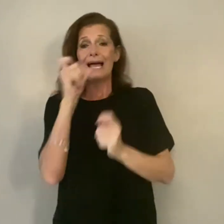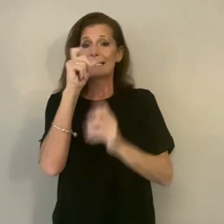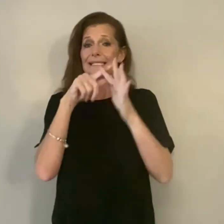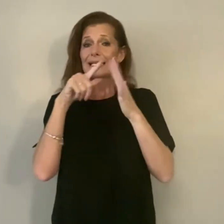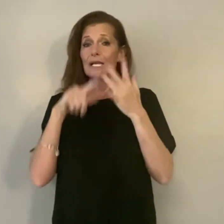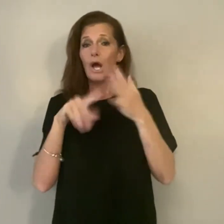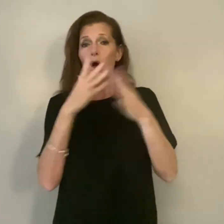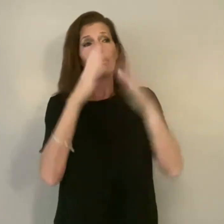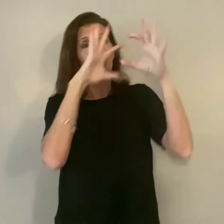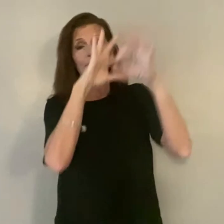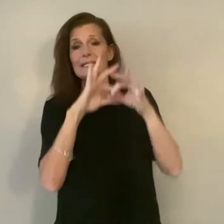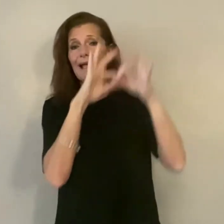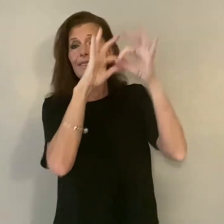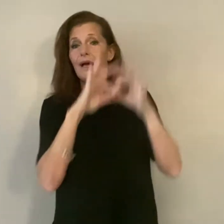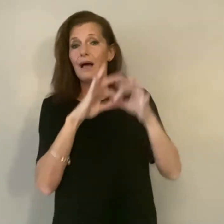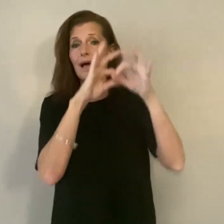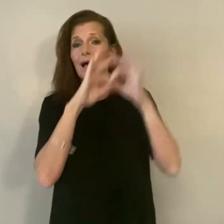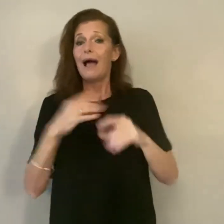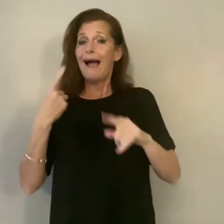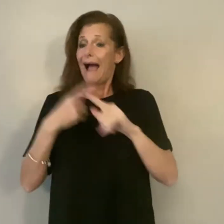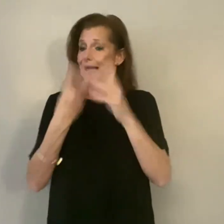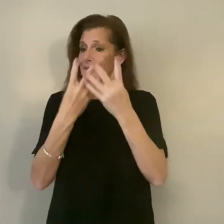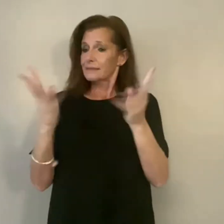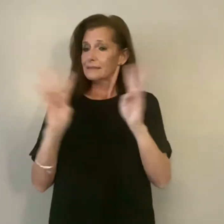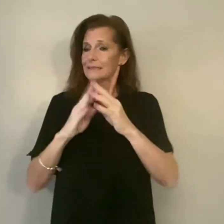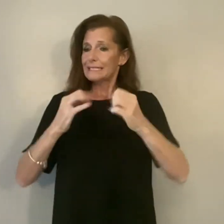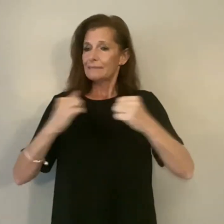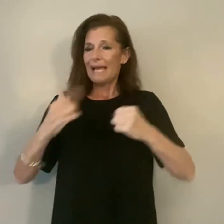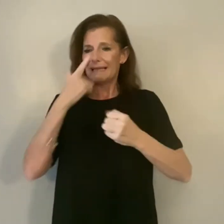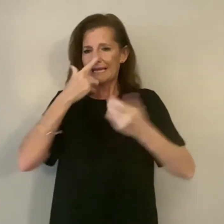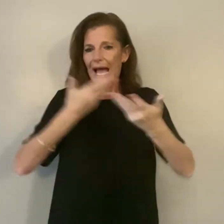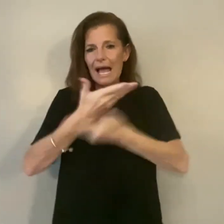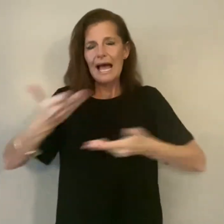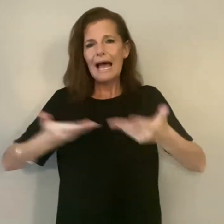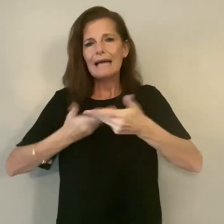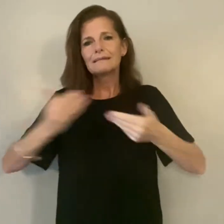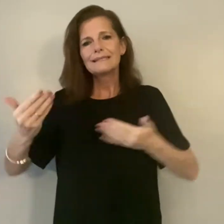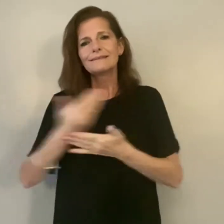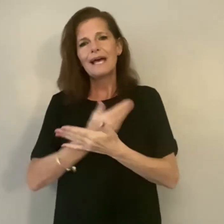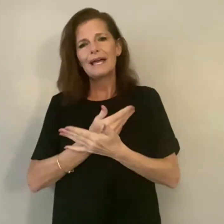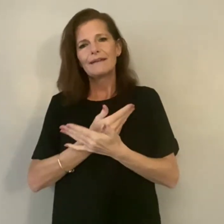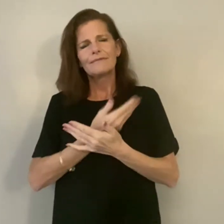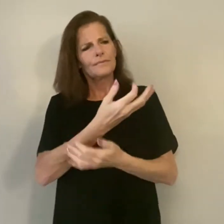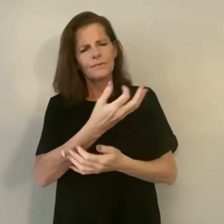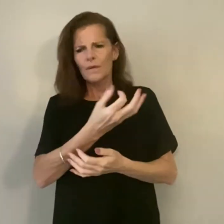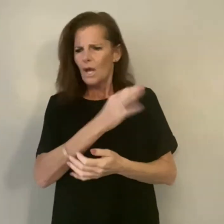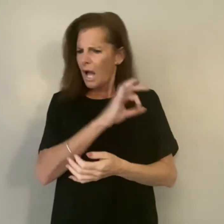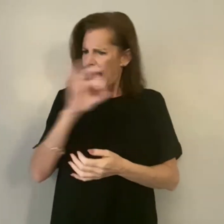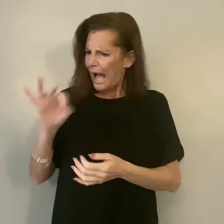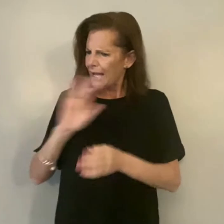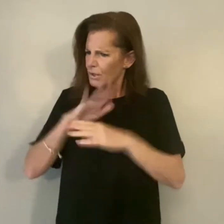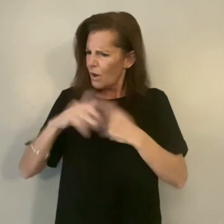and spaces where board members can talk to each other safely. I think that's the key thing about, you asked a bit about how it's changed in the pandemic